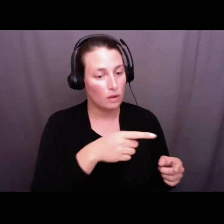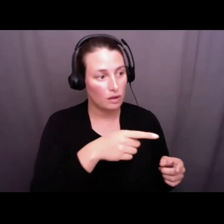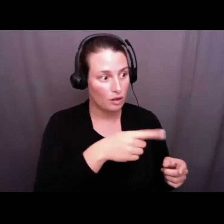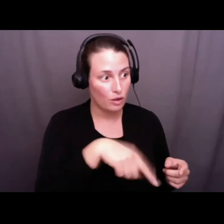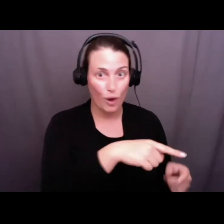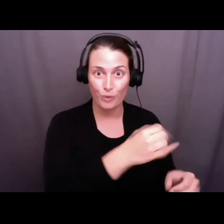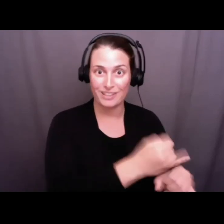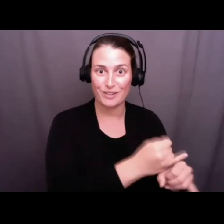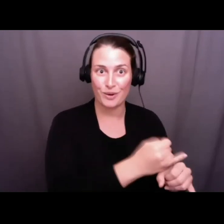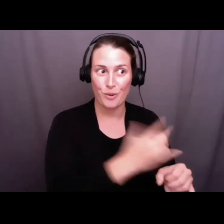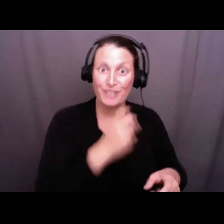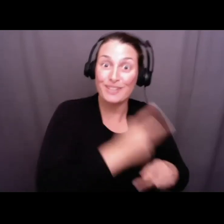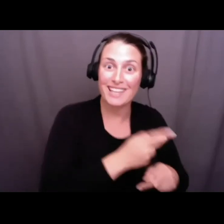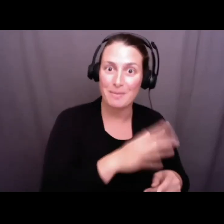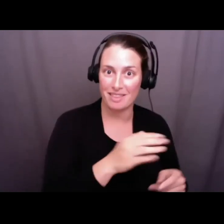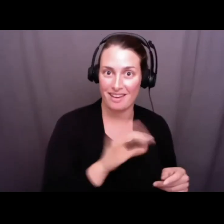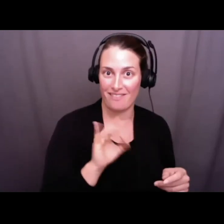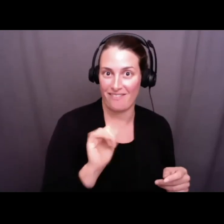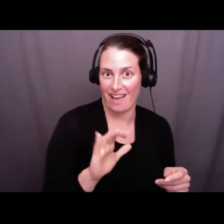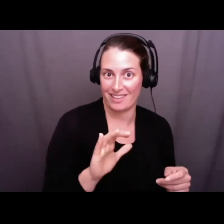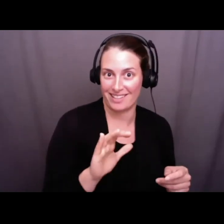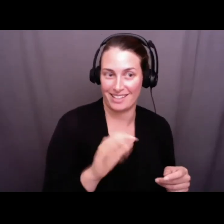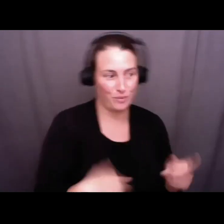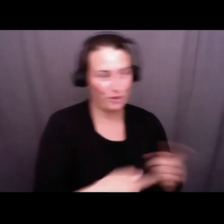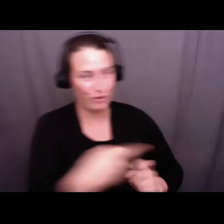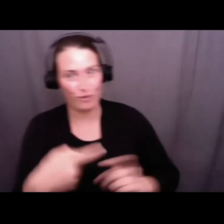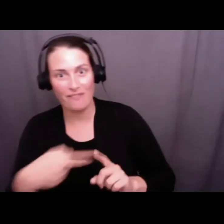Because all other things being equal, it sounds like it would be better to be in a place like